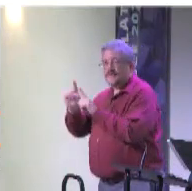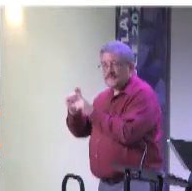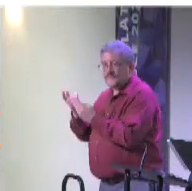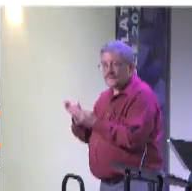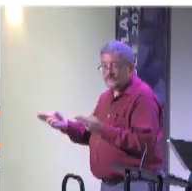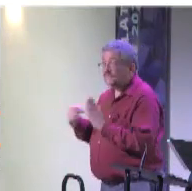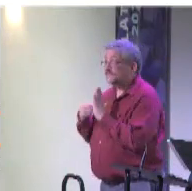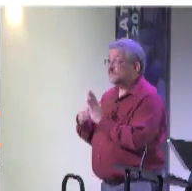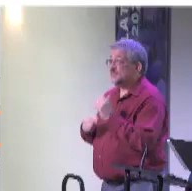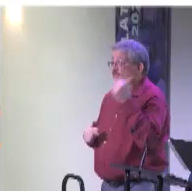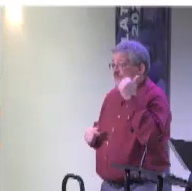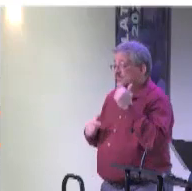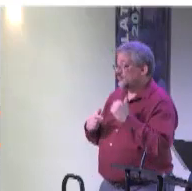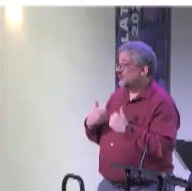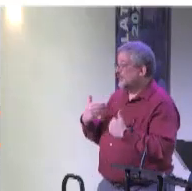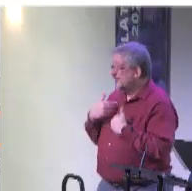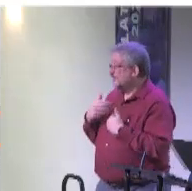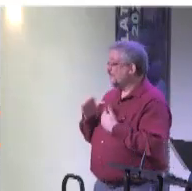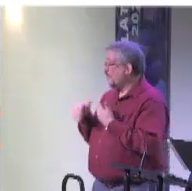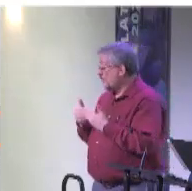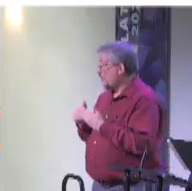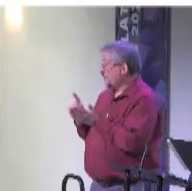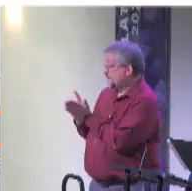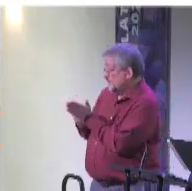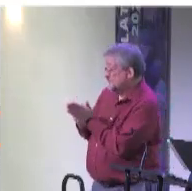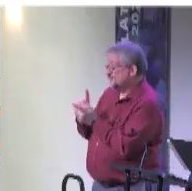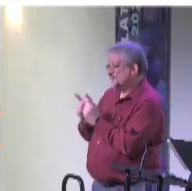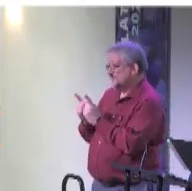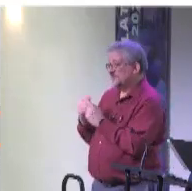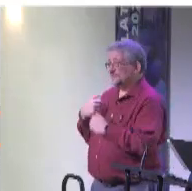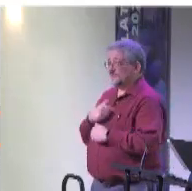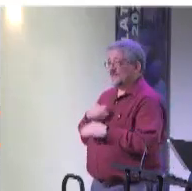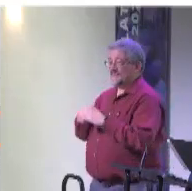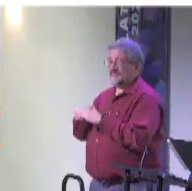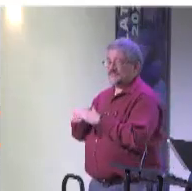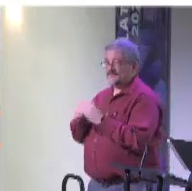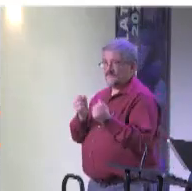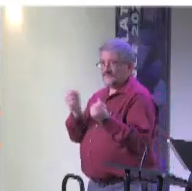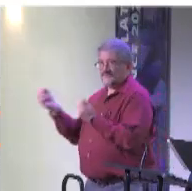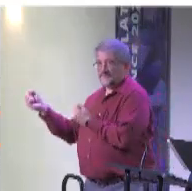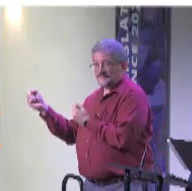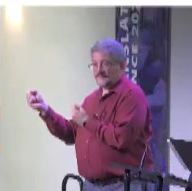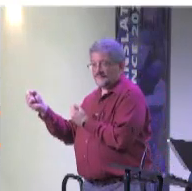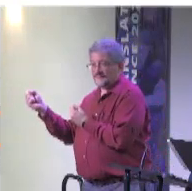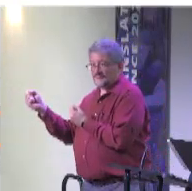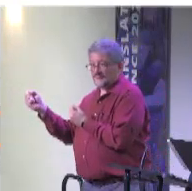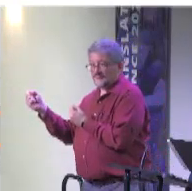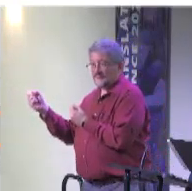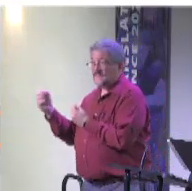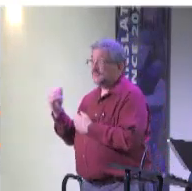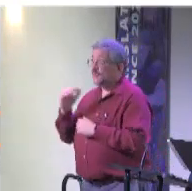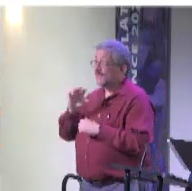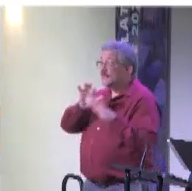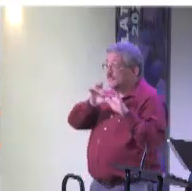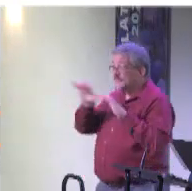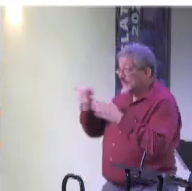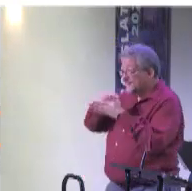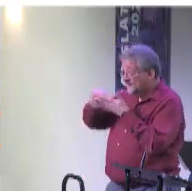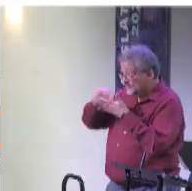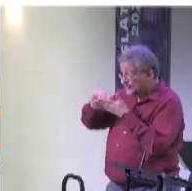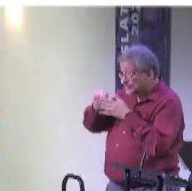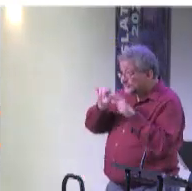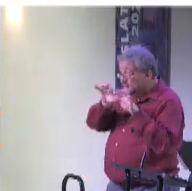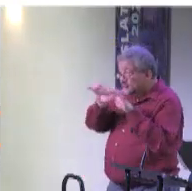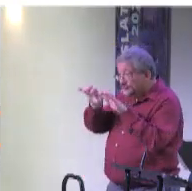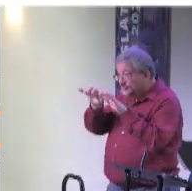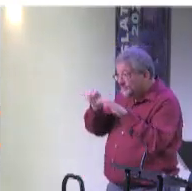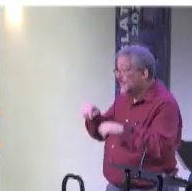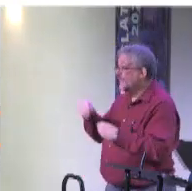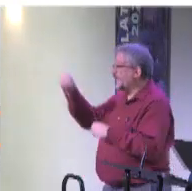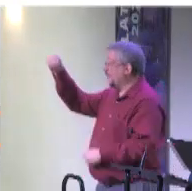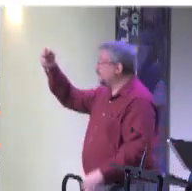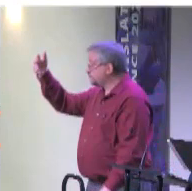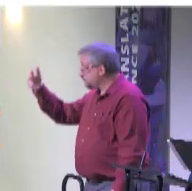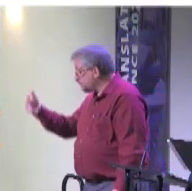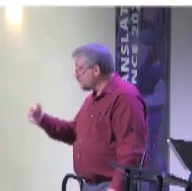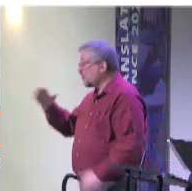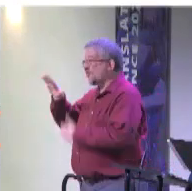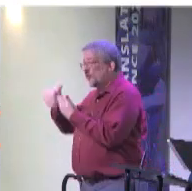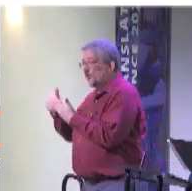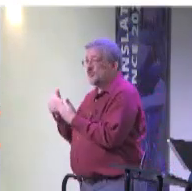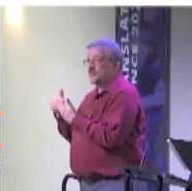There are previously published translations in Sign Language recorded so those videos are accessible. And there is a list.